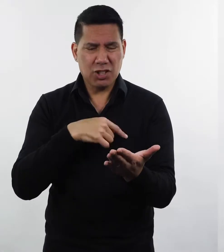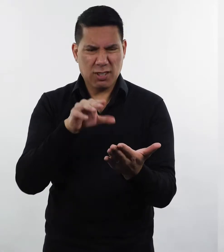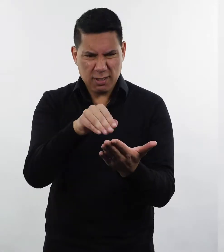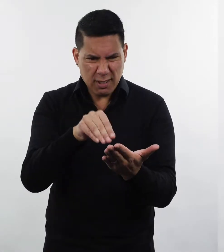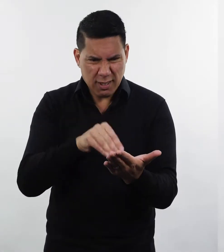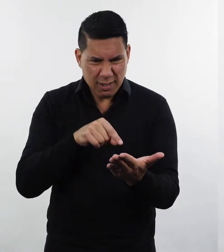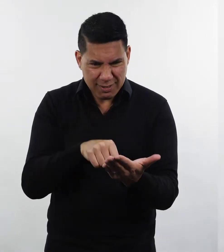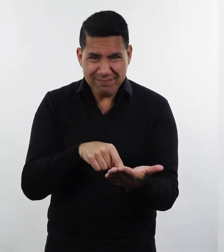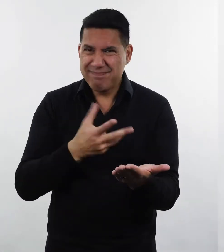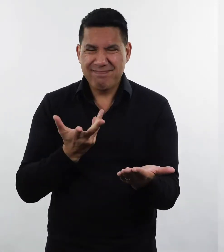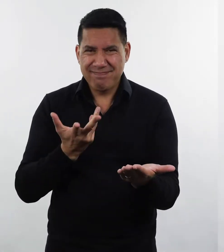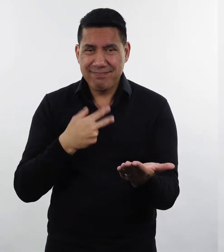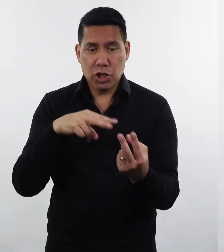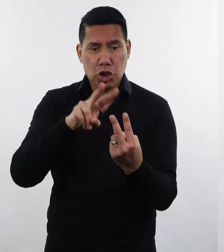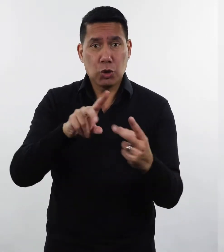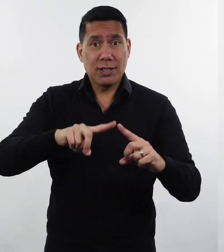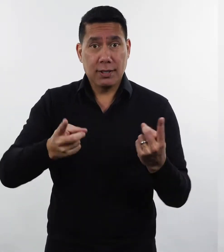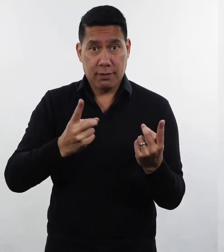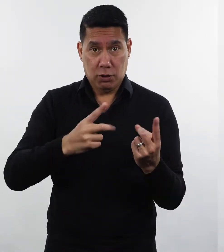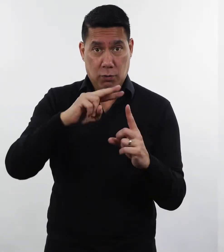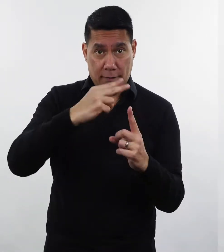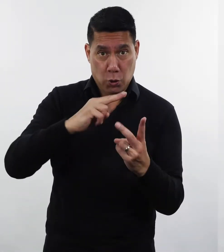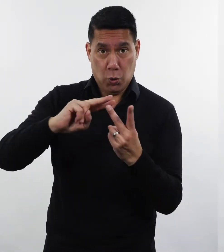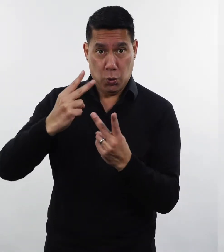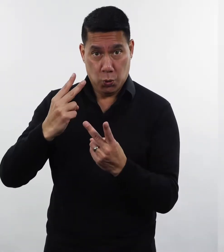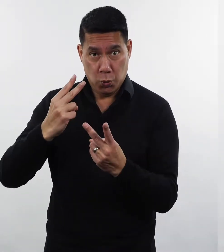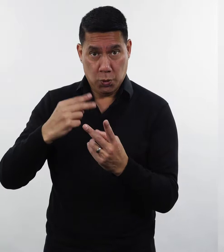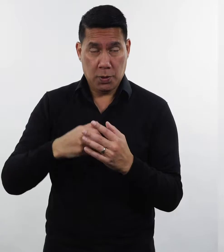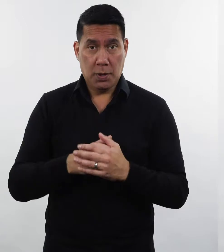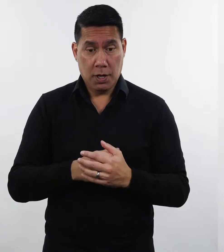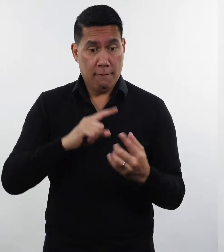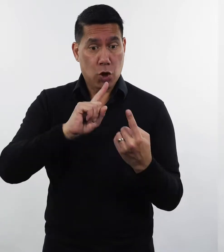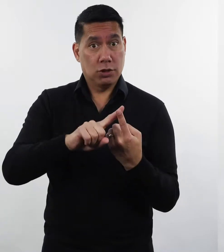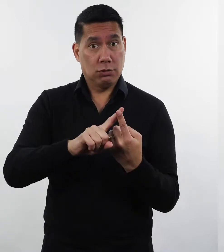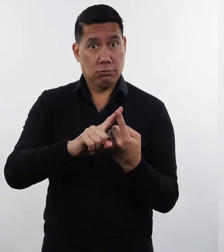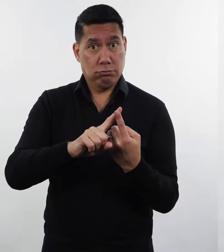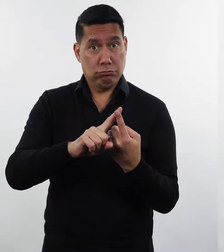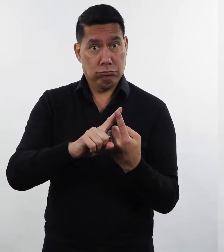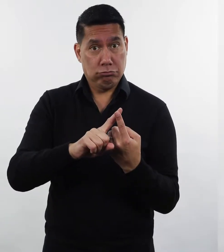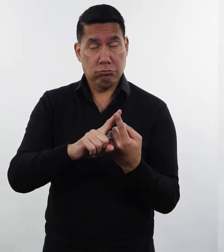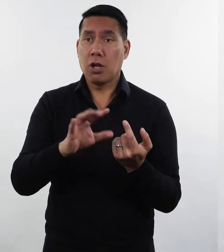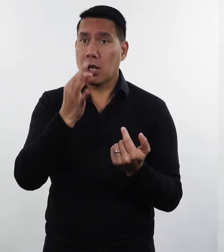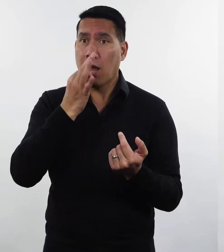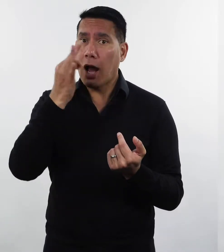There are two different types of review. First you may request an Internal Review.